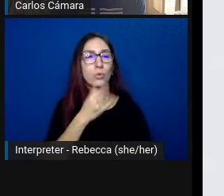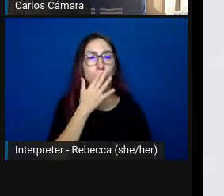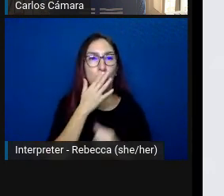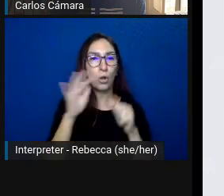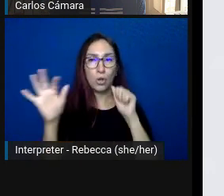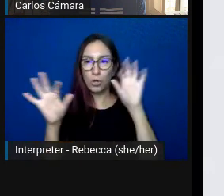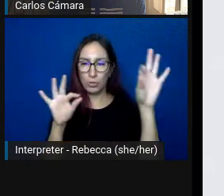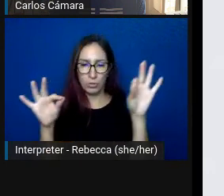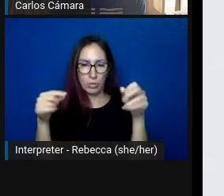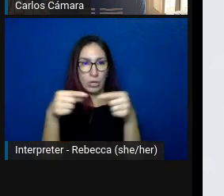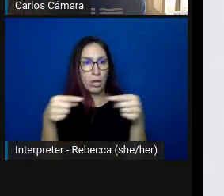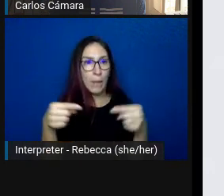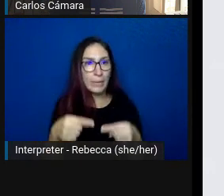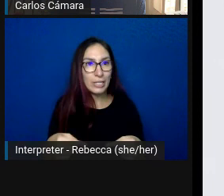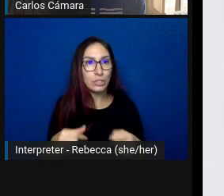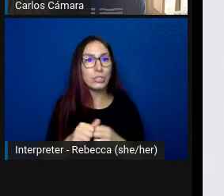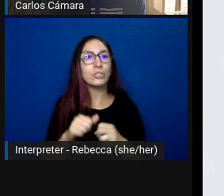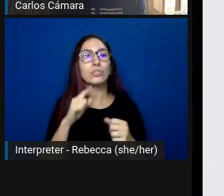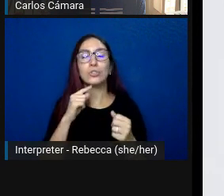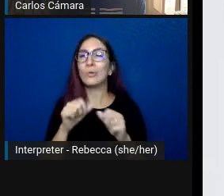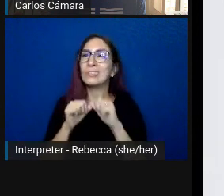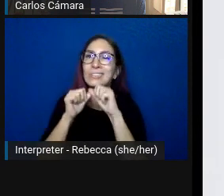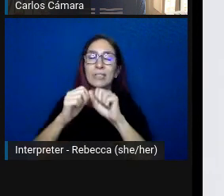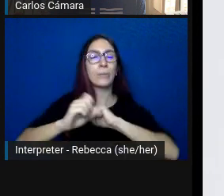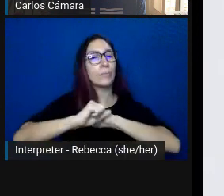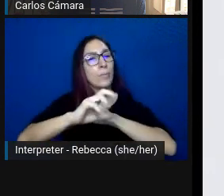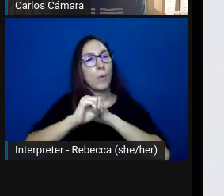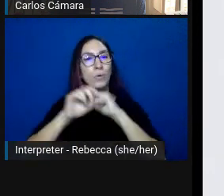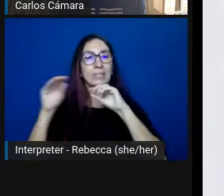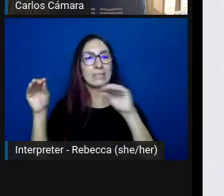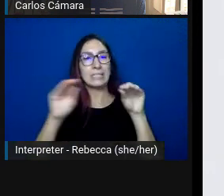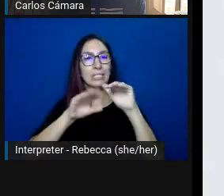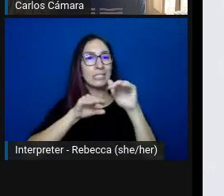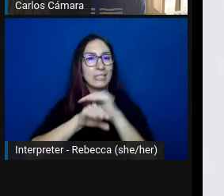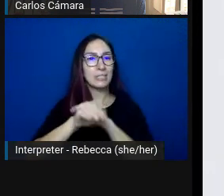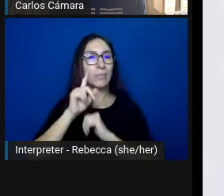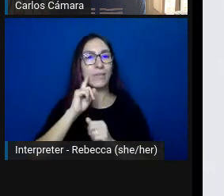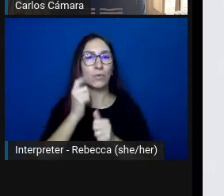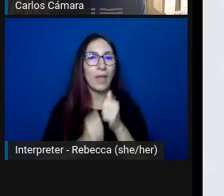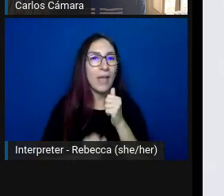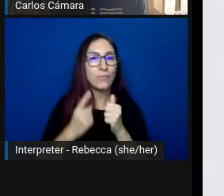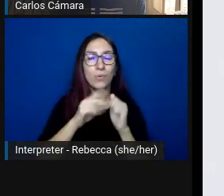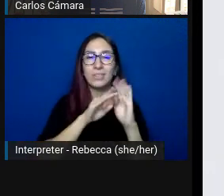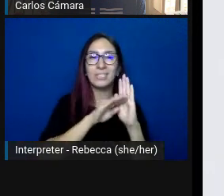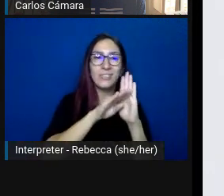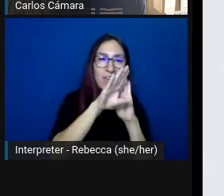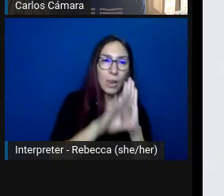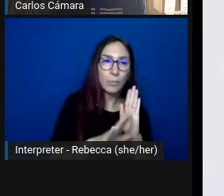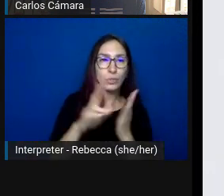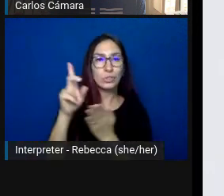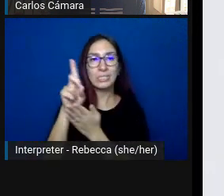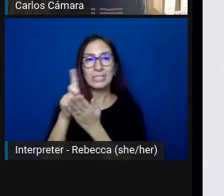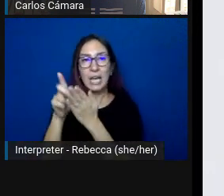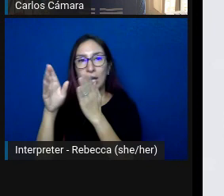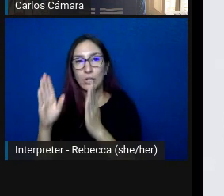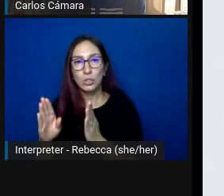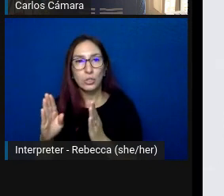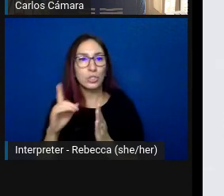Keep promoting and teaching accessibility for everyone, for developers, for designers, for people writing content,